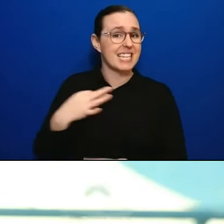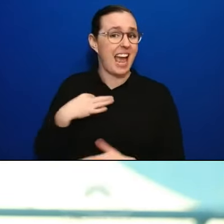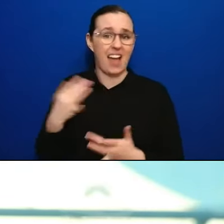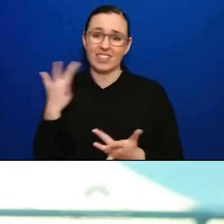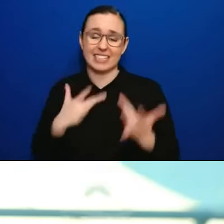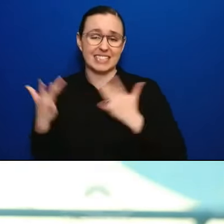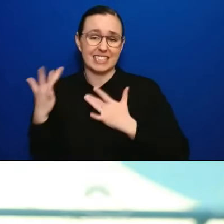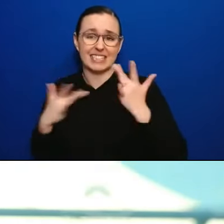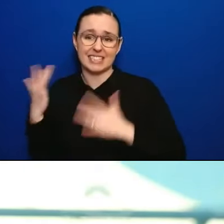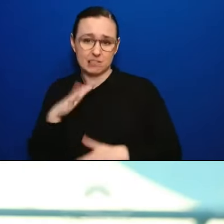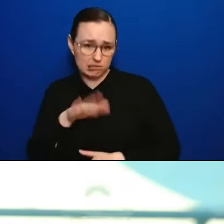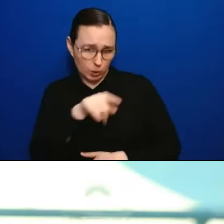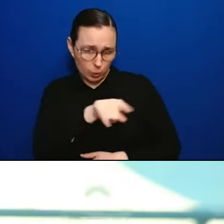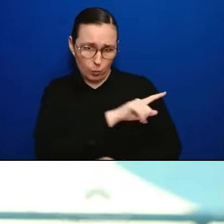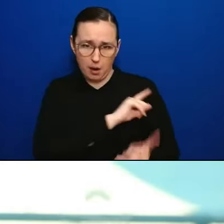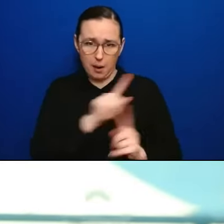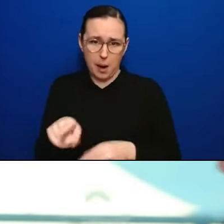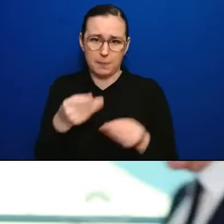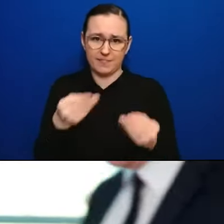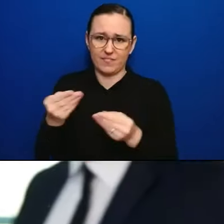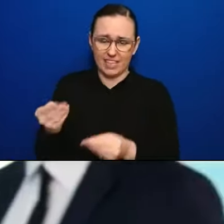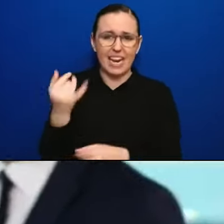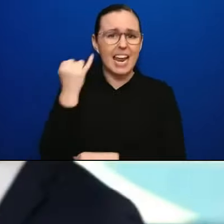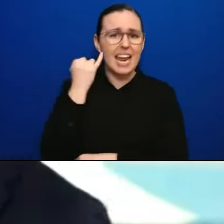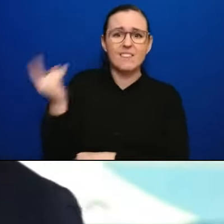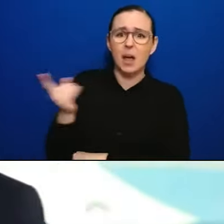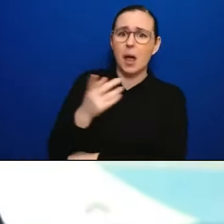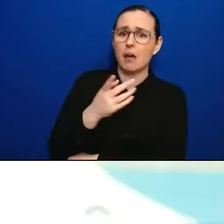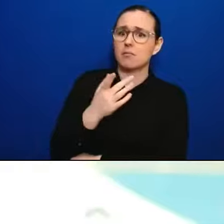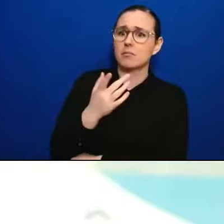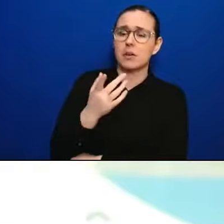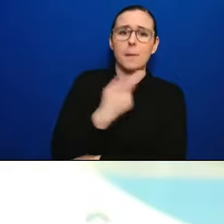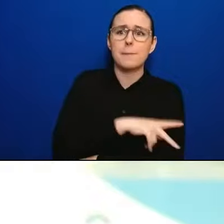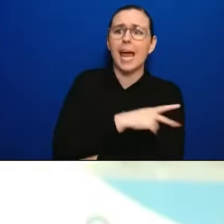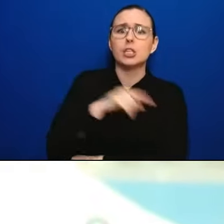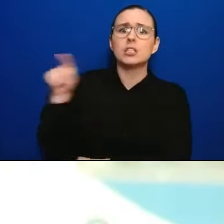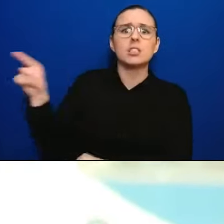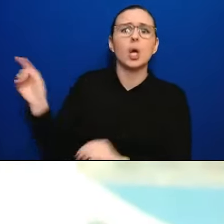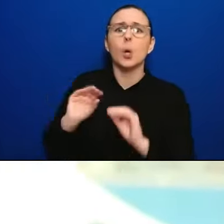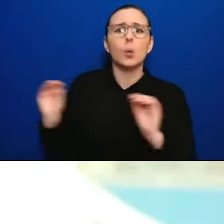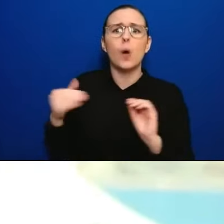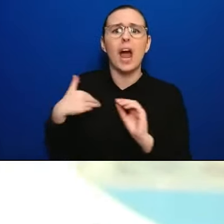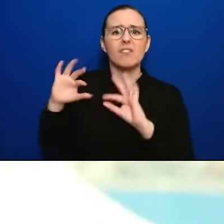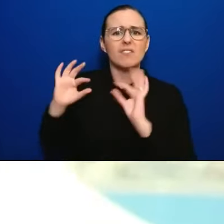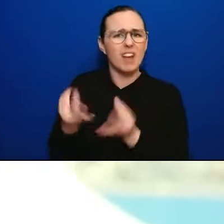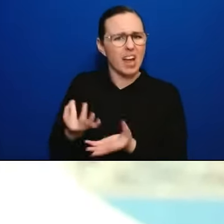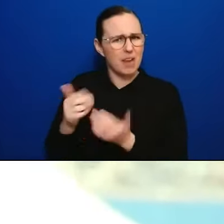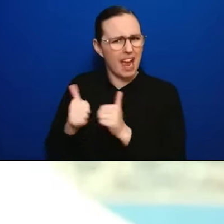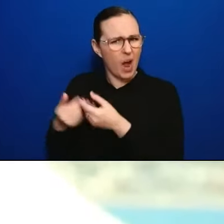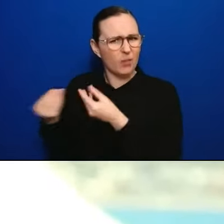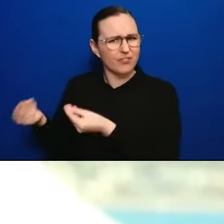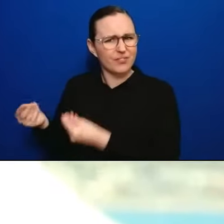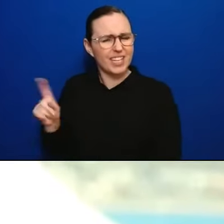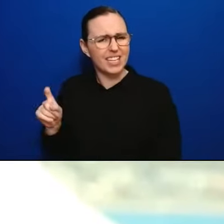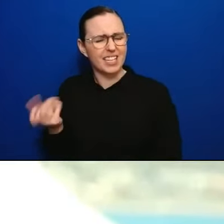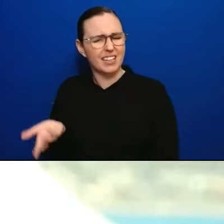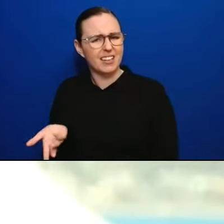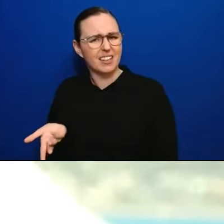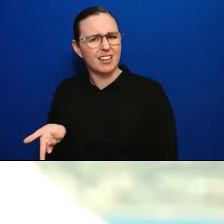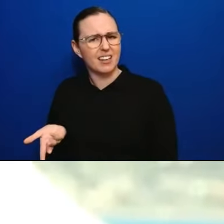because there wasn't enough stuff apparently they had to do that as well today is that acceptable do we know if other